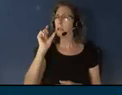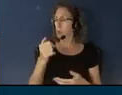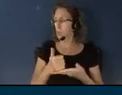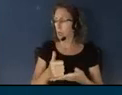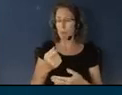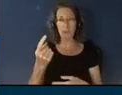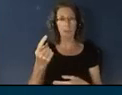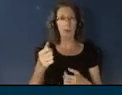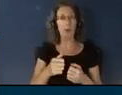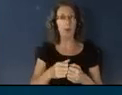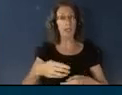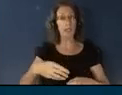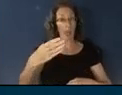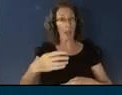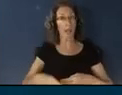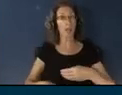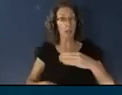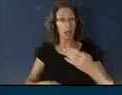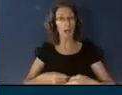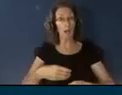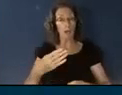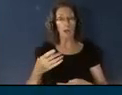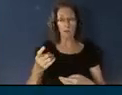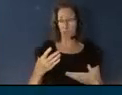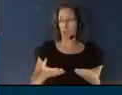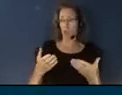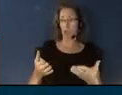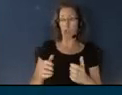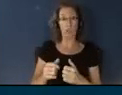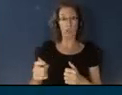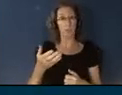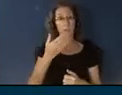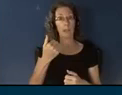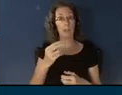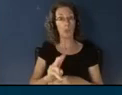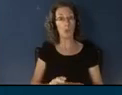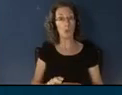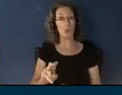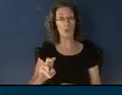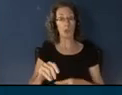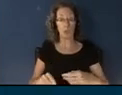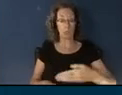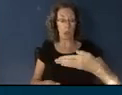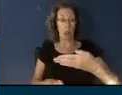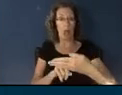slideshow, so we suggested they use slides you know take the first slide make that the image for